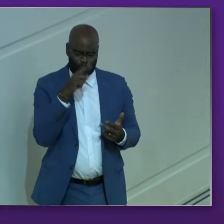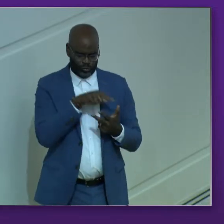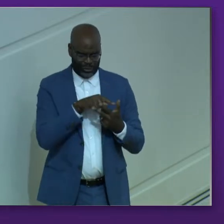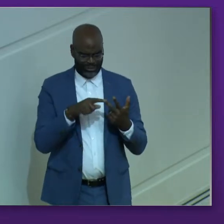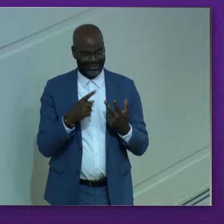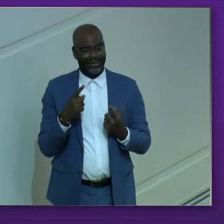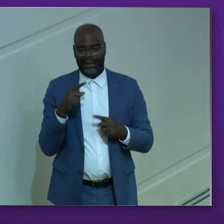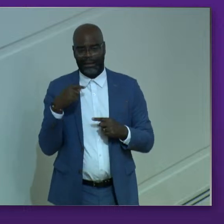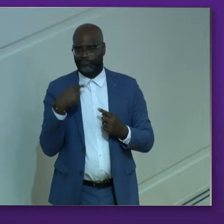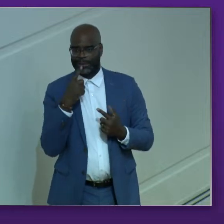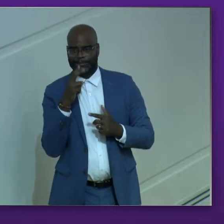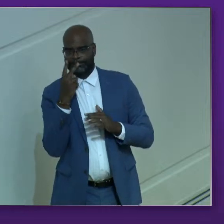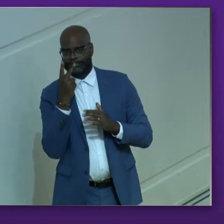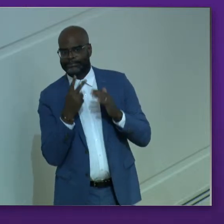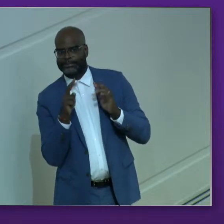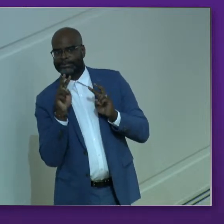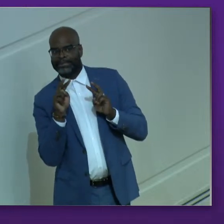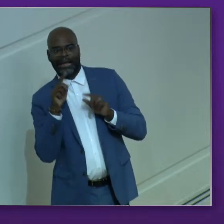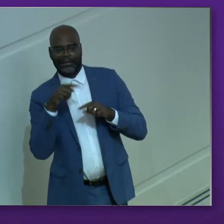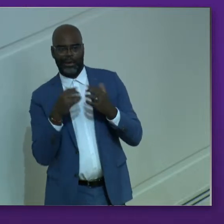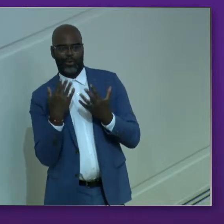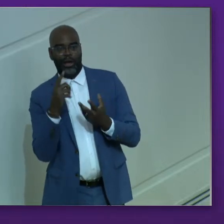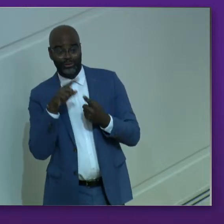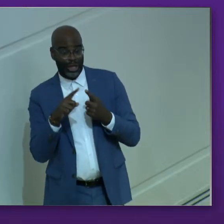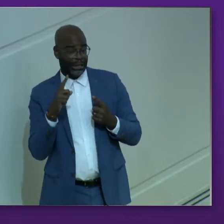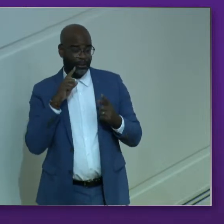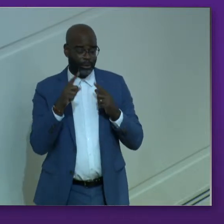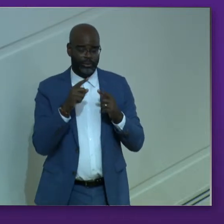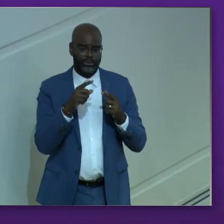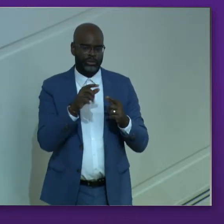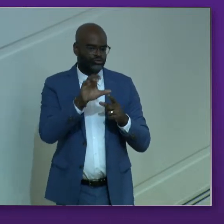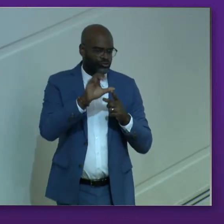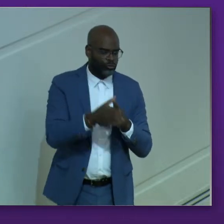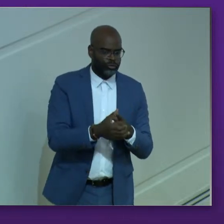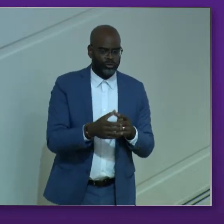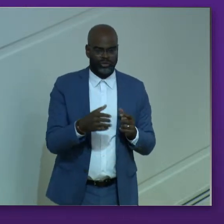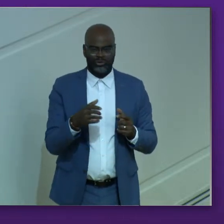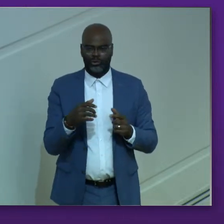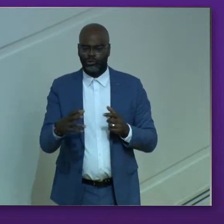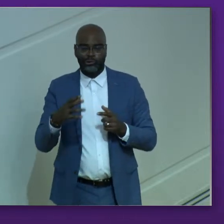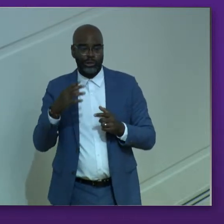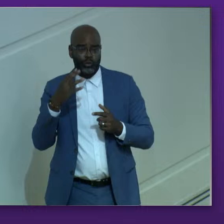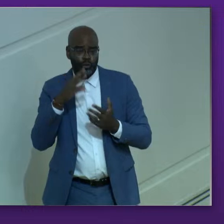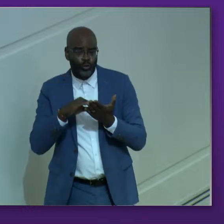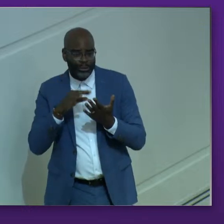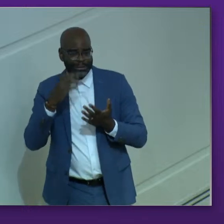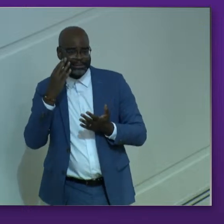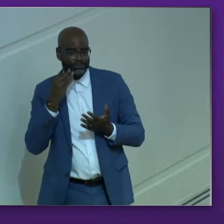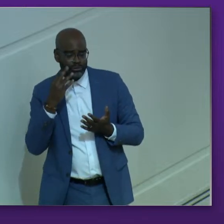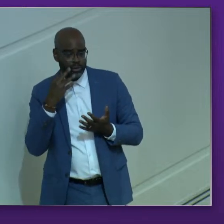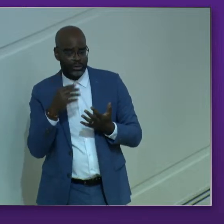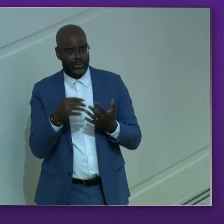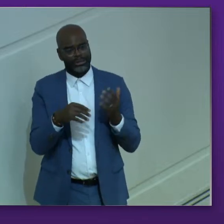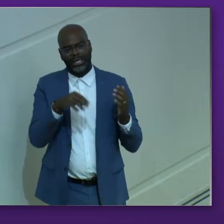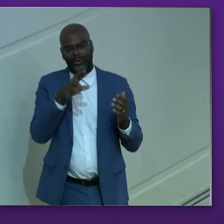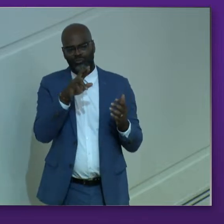BARE-METAL JUSTICE AND SOCIAL